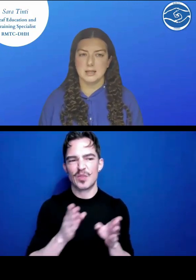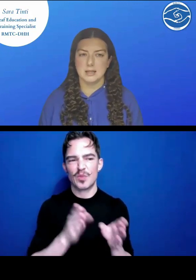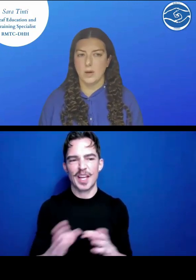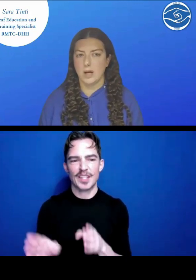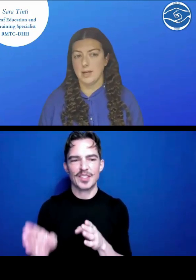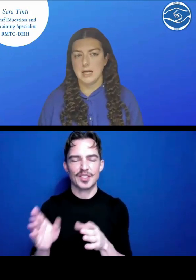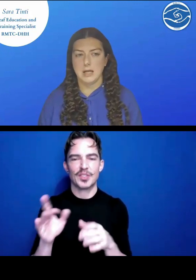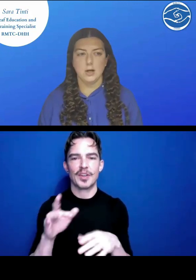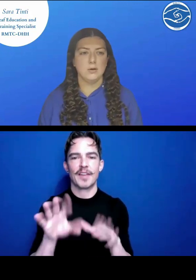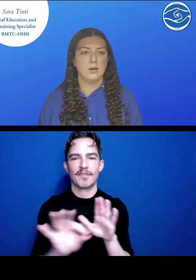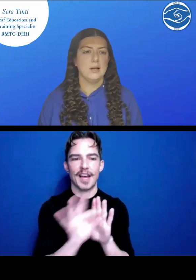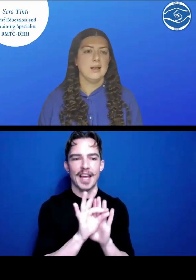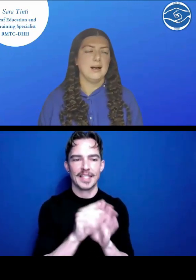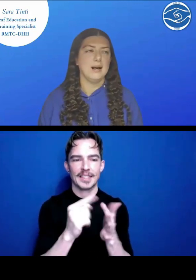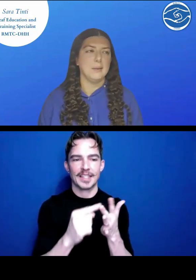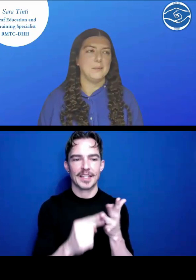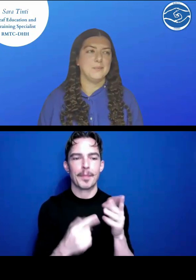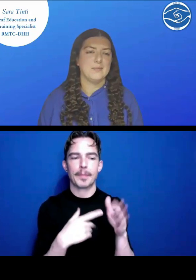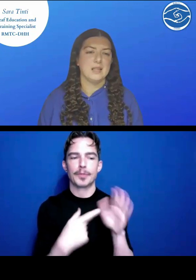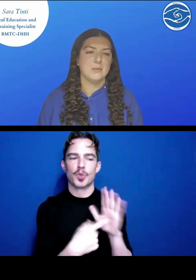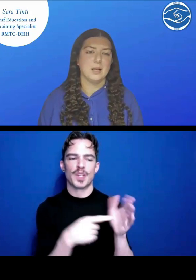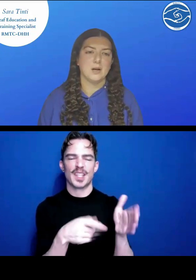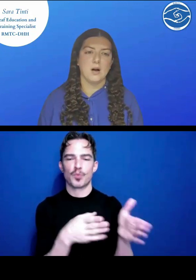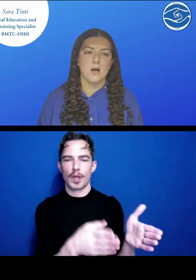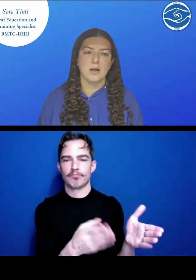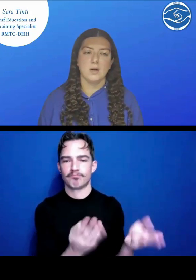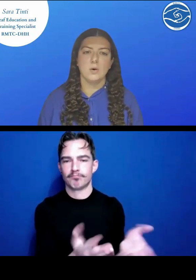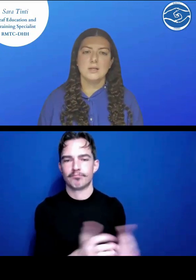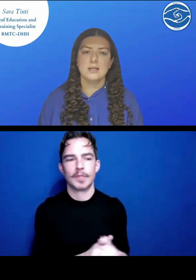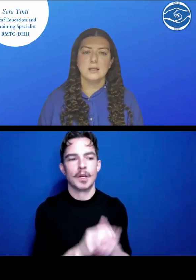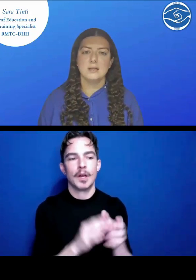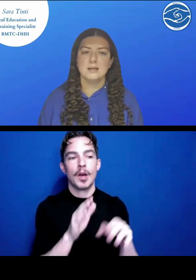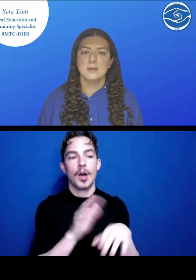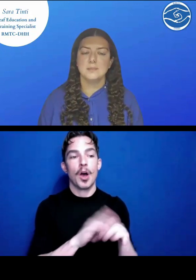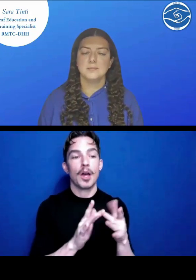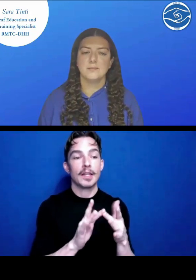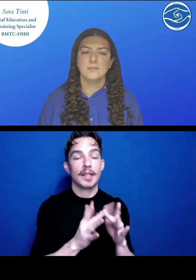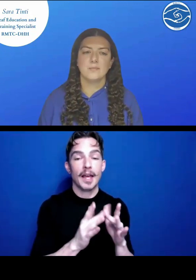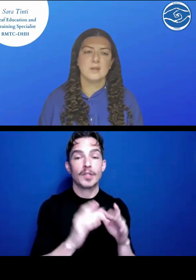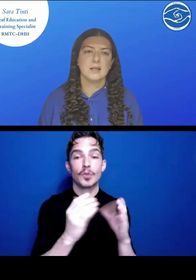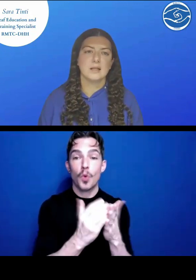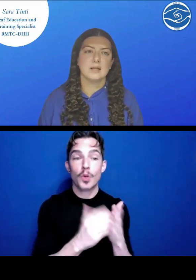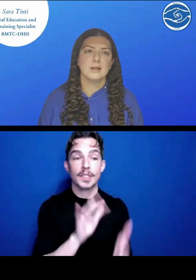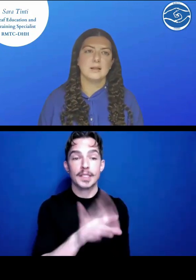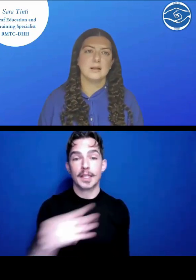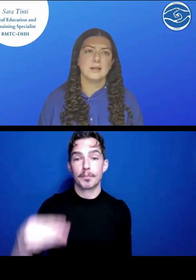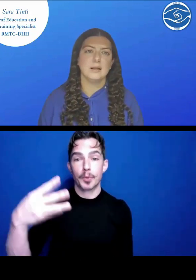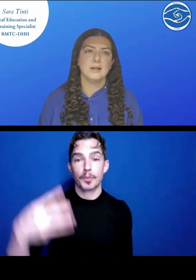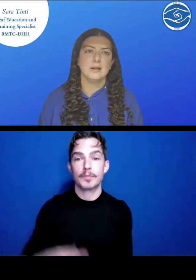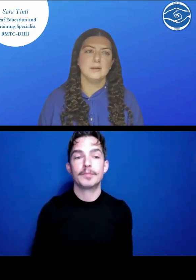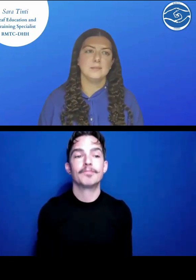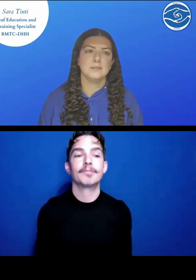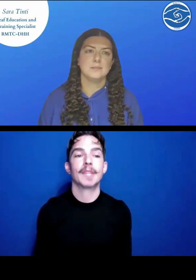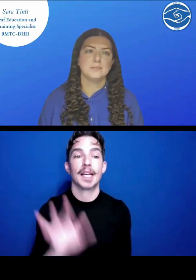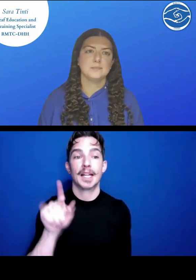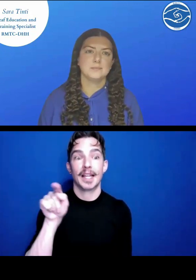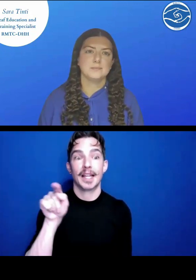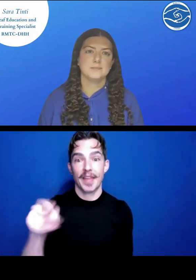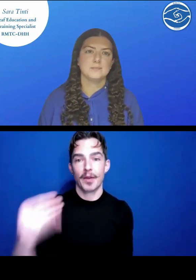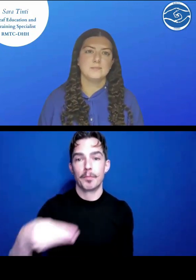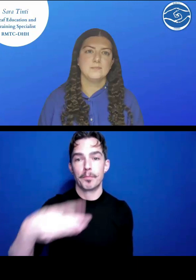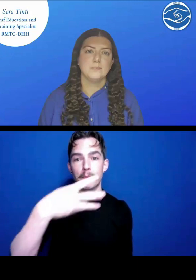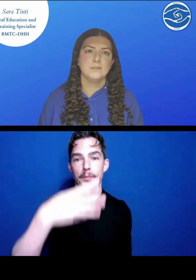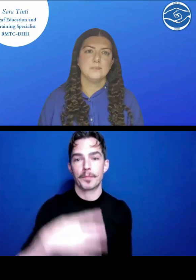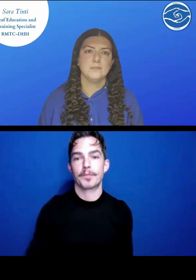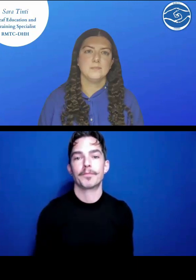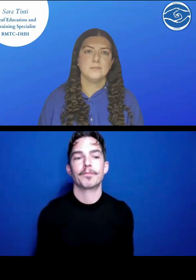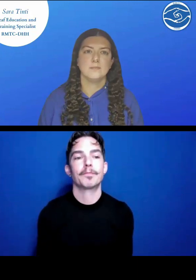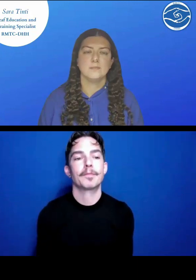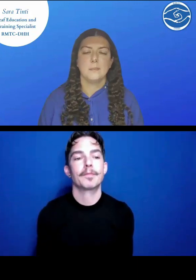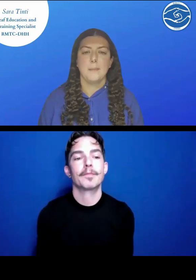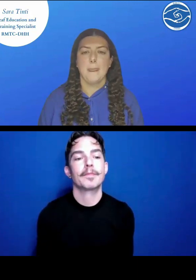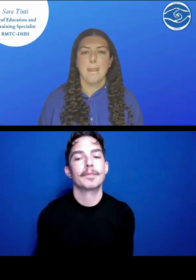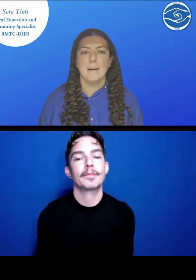but this is the way I'm going to take you. We're going to go to online courses. Click in here